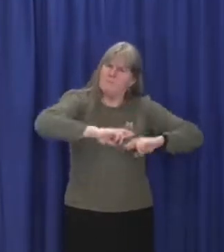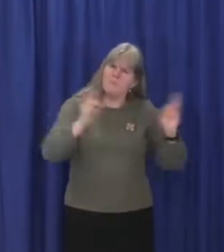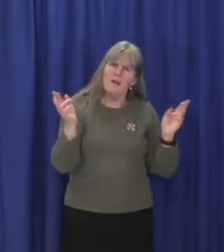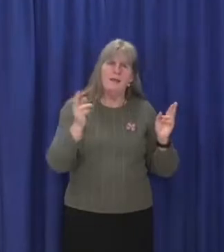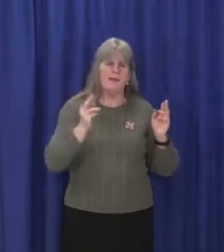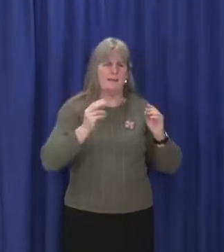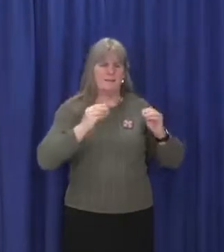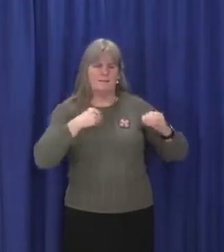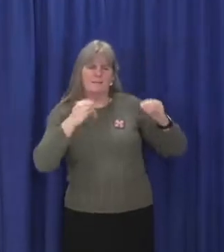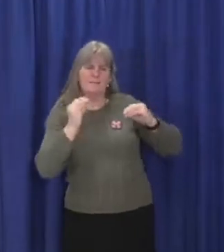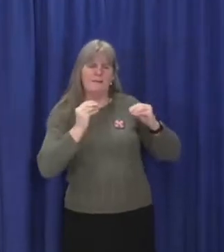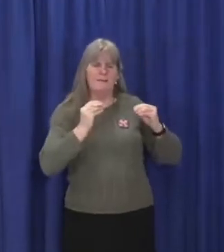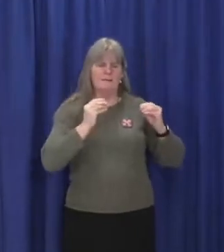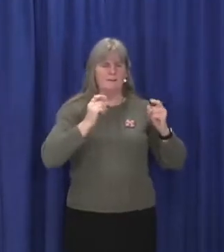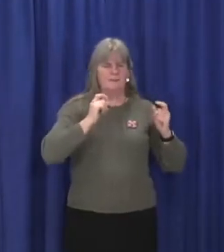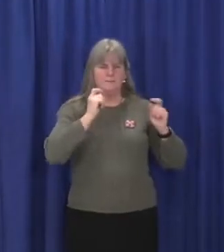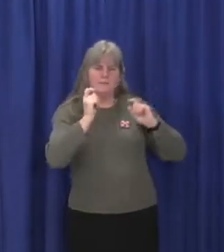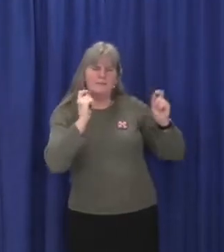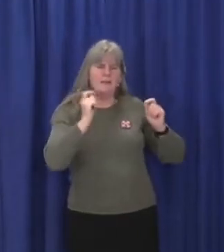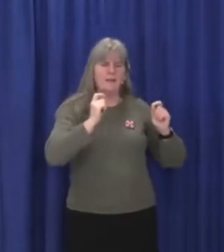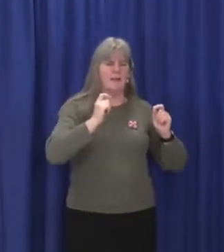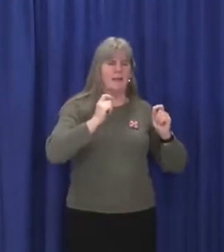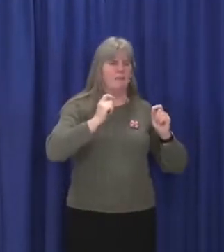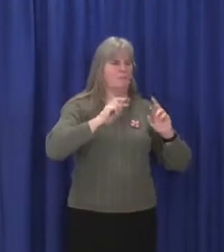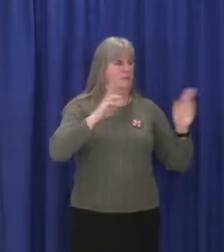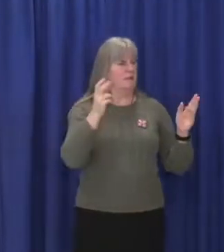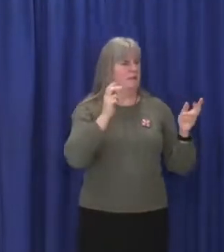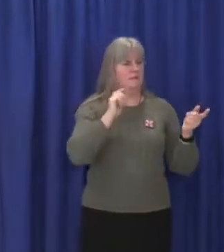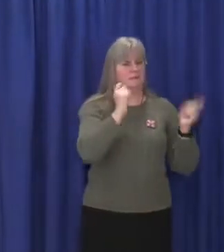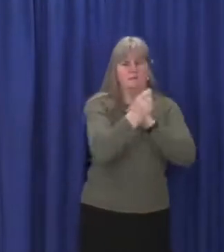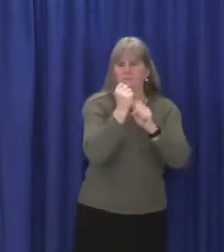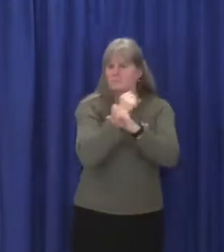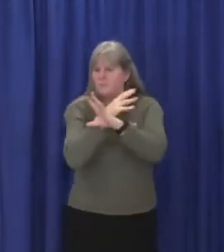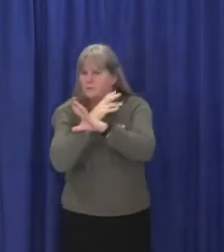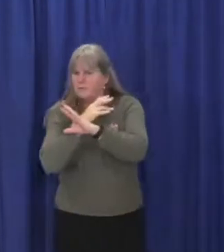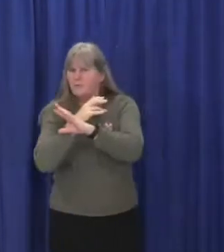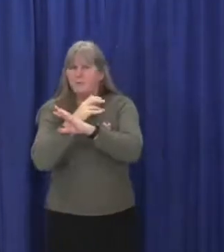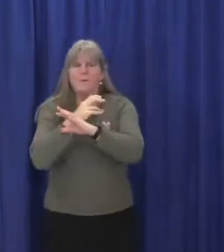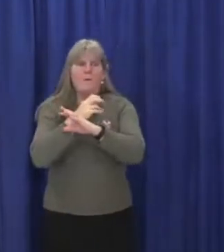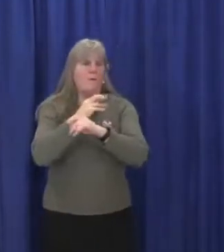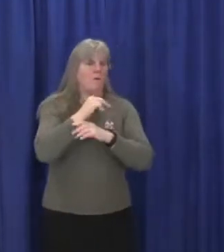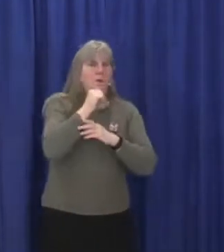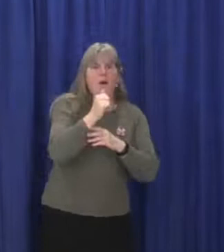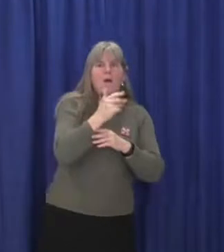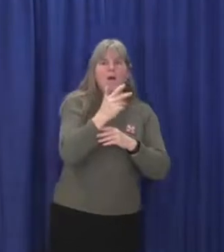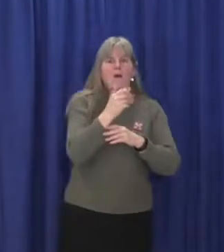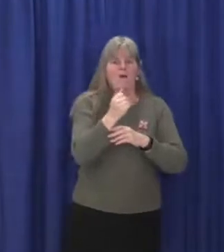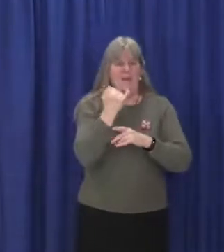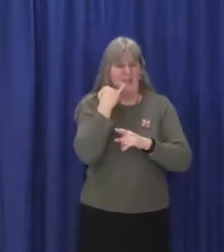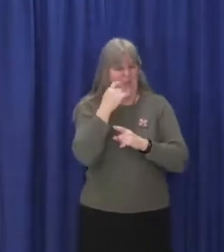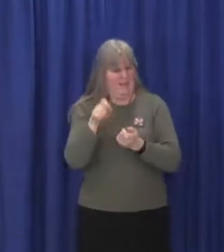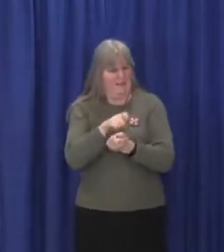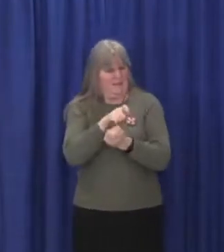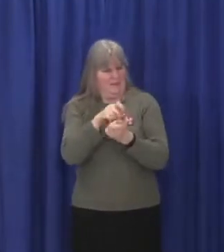ready to pivot to online learning or learning packages if a specific student needs that. Again,